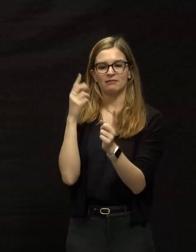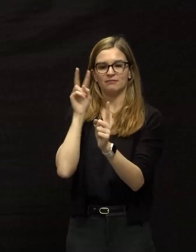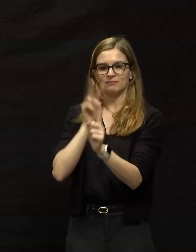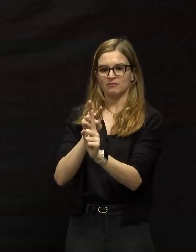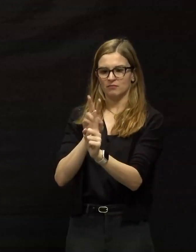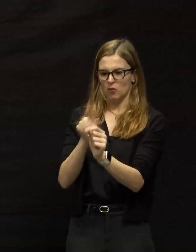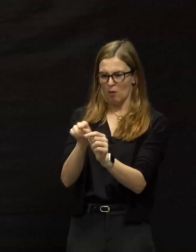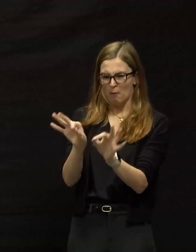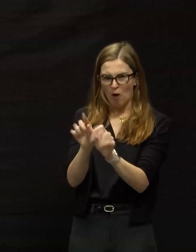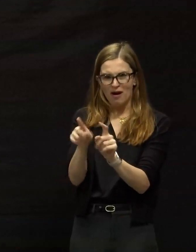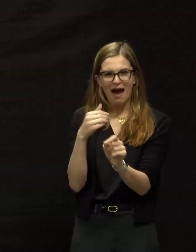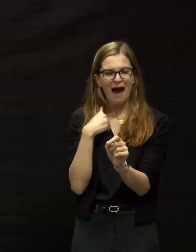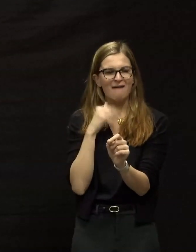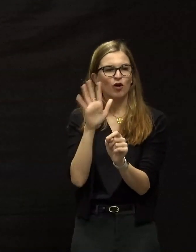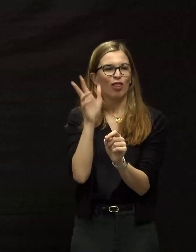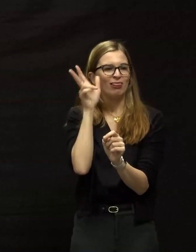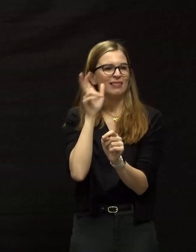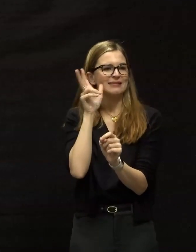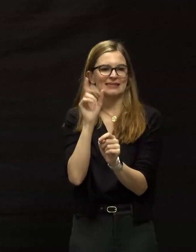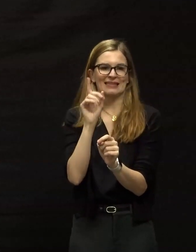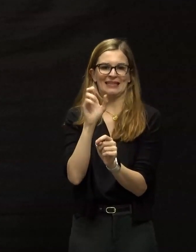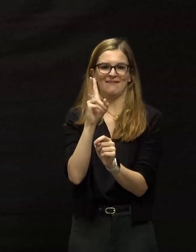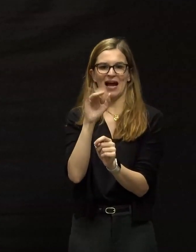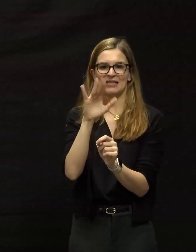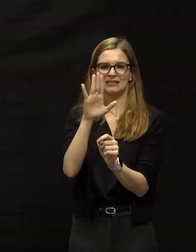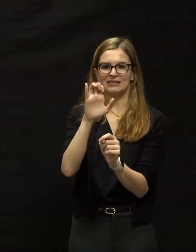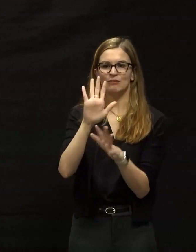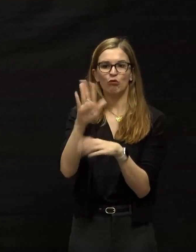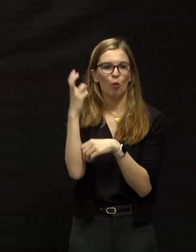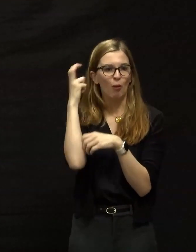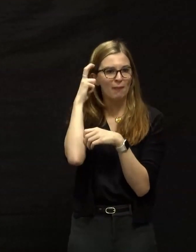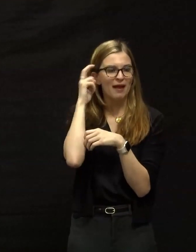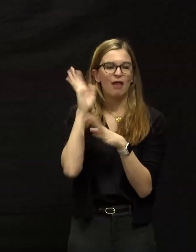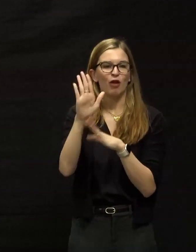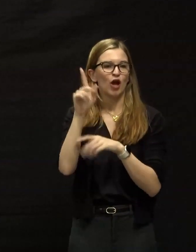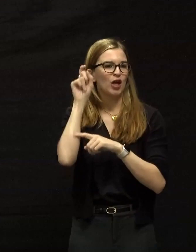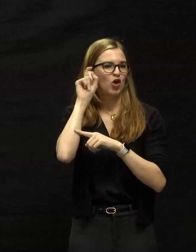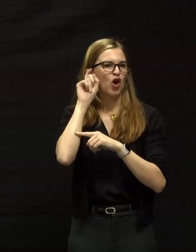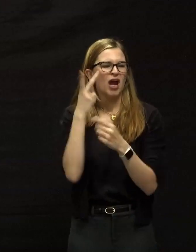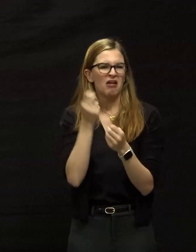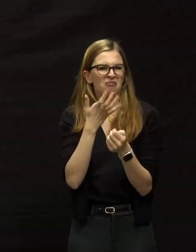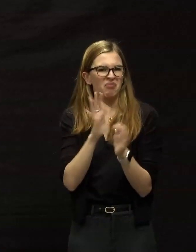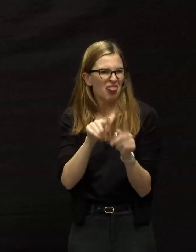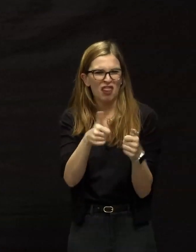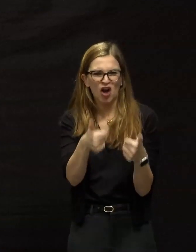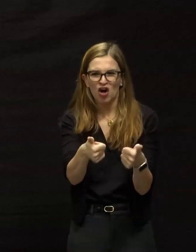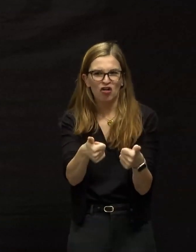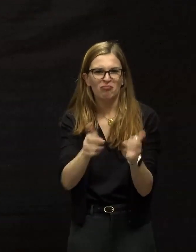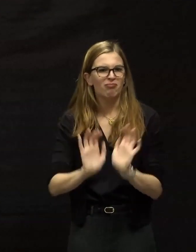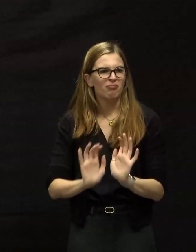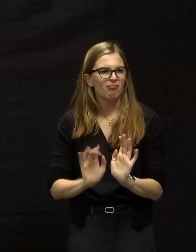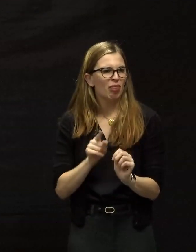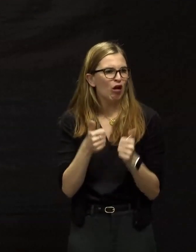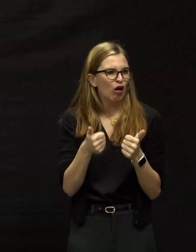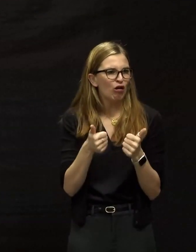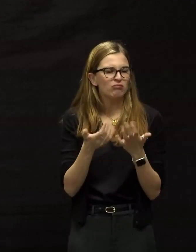audiologists have a particular view about their listening device, their hearing aid, their implant. They've got that,